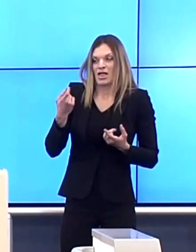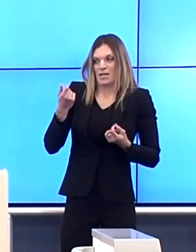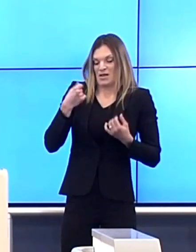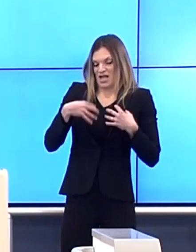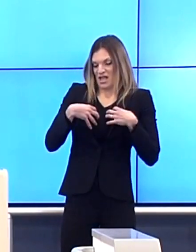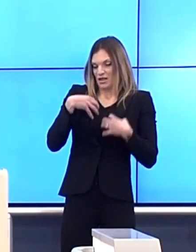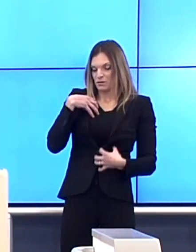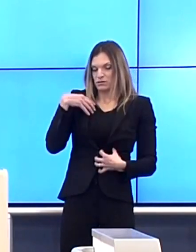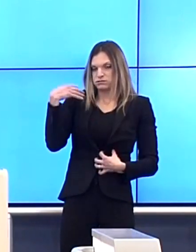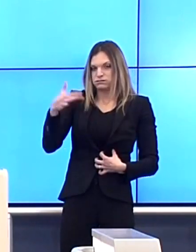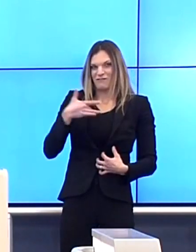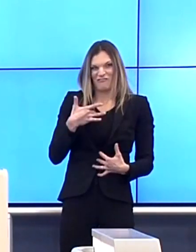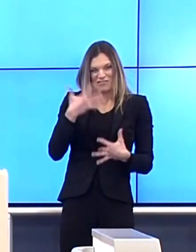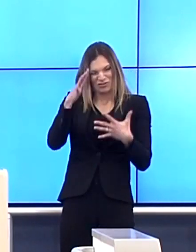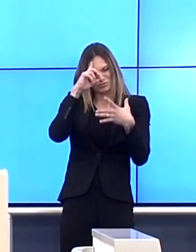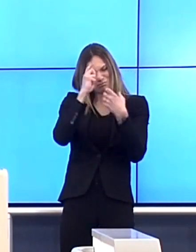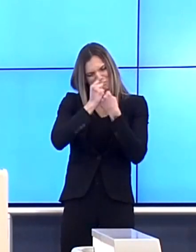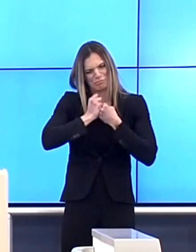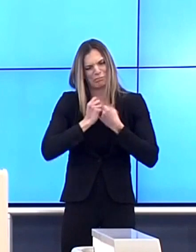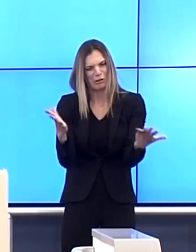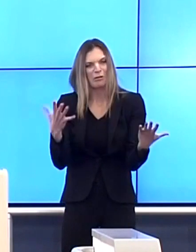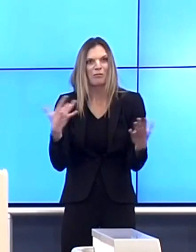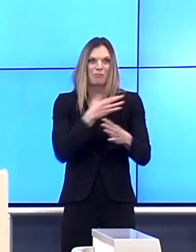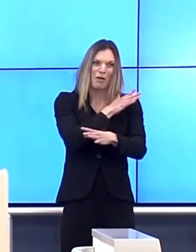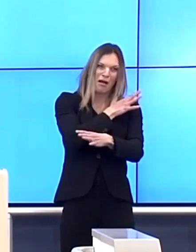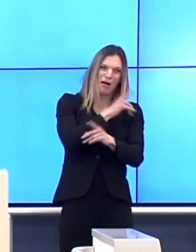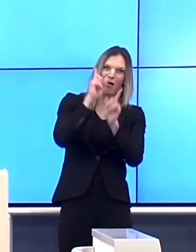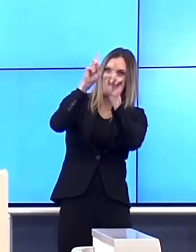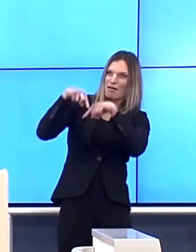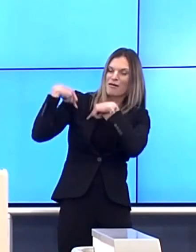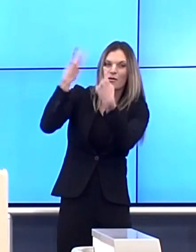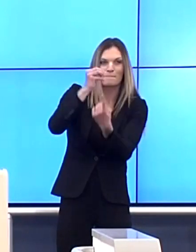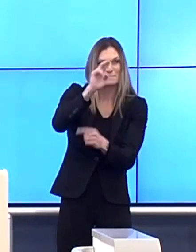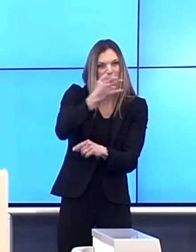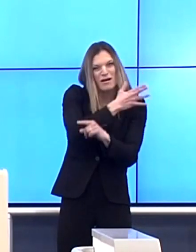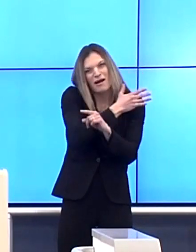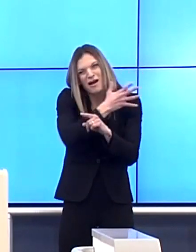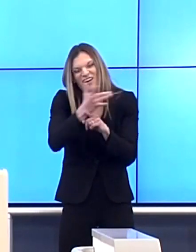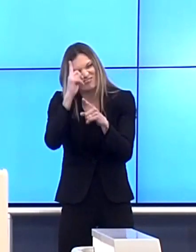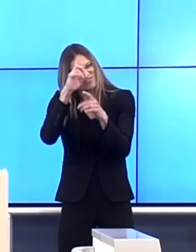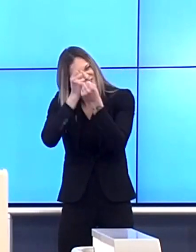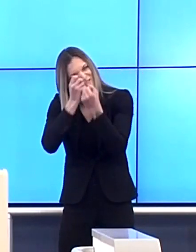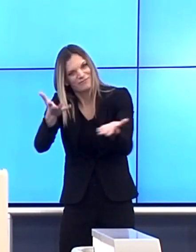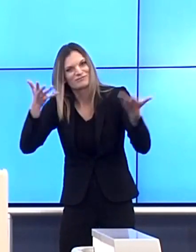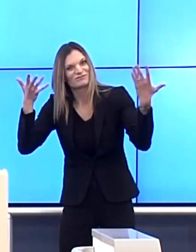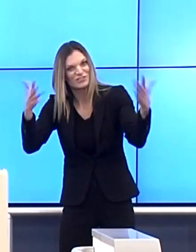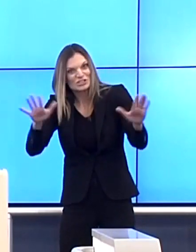WASN’T SURE IF SHE COULD GET THROUGH ANOTHER SURGE. THROUGH ANOTHER SURGE. THAT IS NOT A UNIQUE STORY, THAT IS NOT A UNIQUE STORY, SADLY. SADLY. AND THIS IS ONE OF THE THINGS